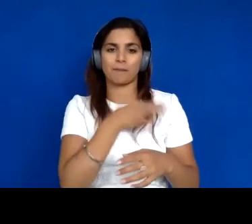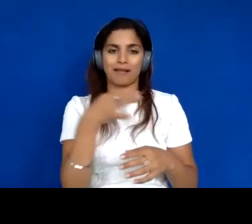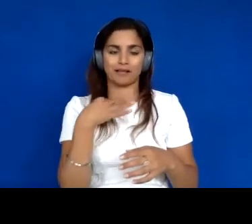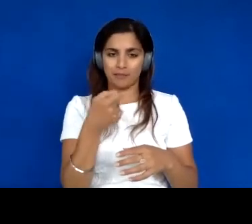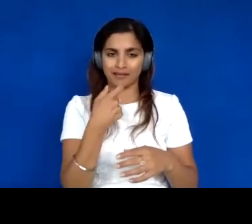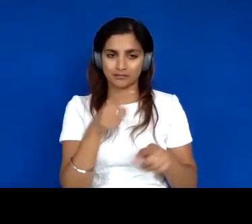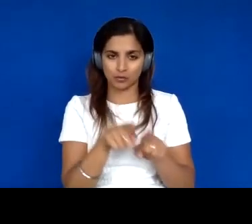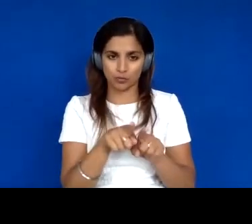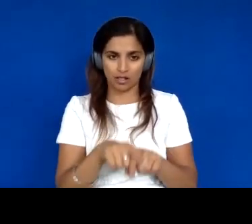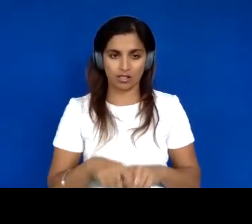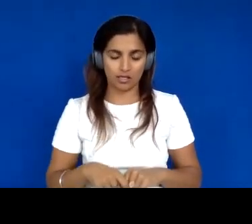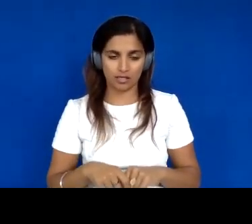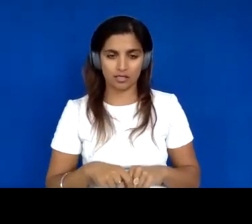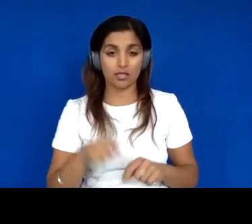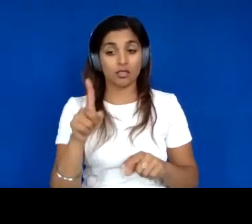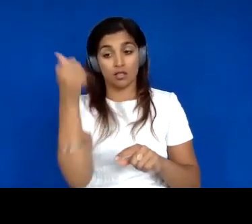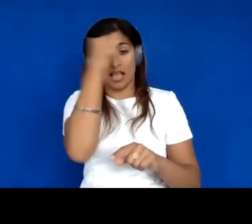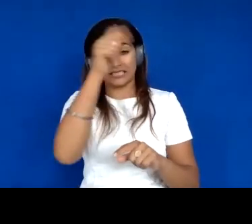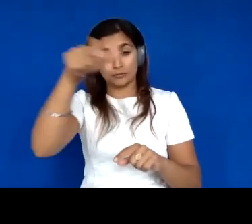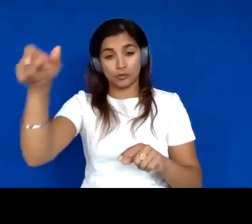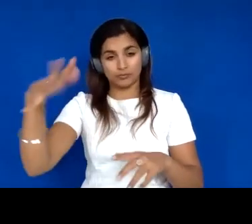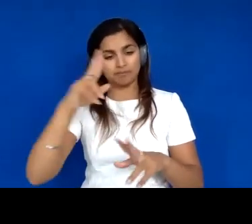the survivors descriptions of their symptoms for fear that they might be